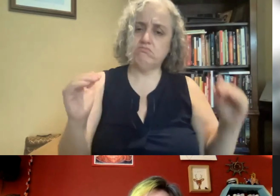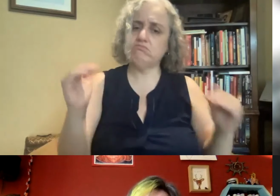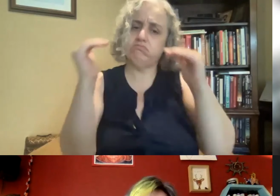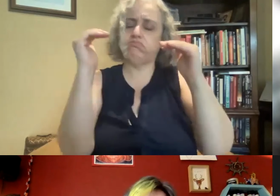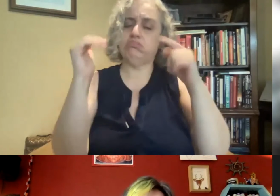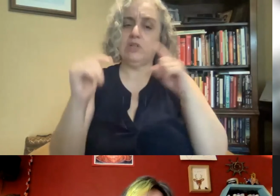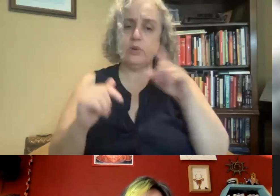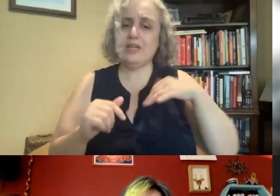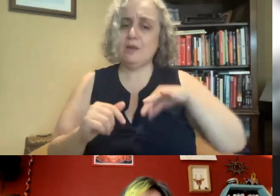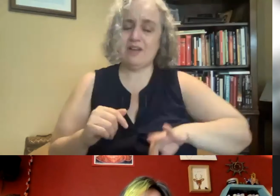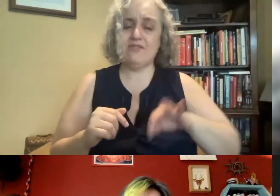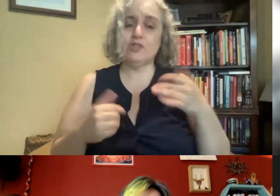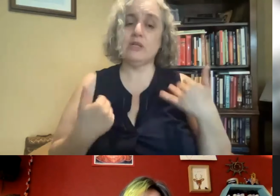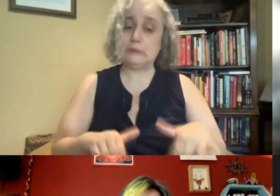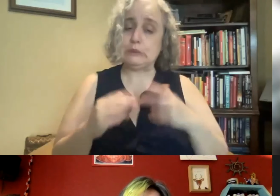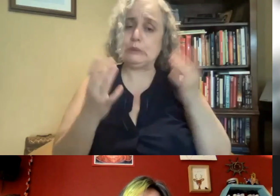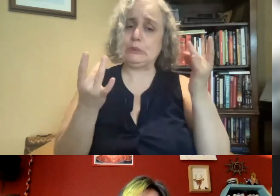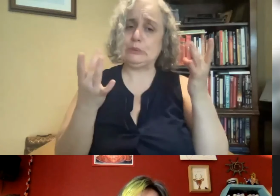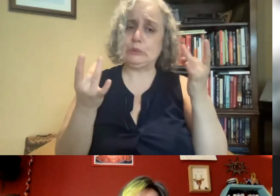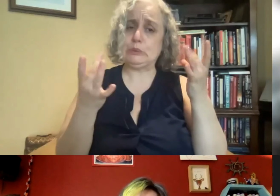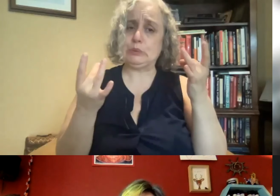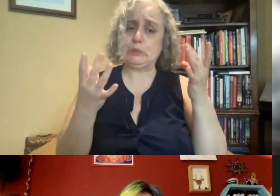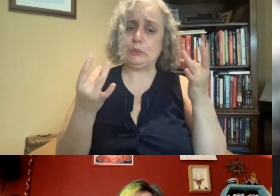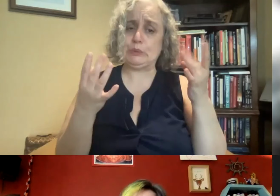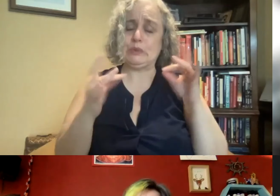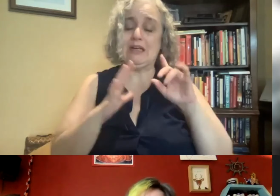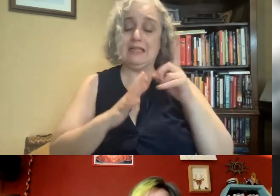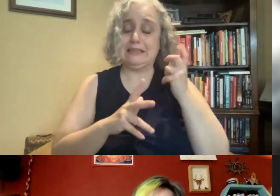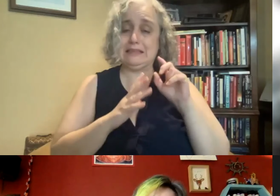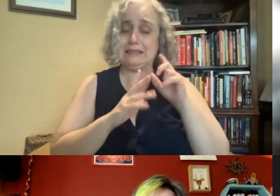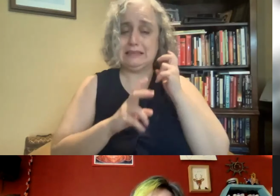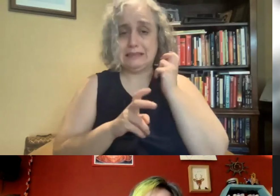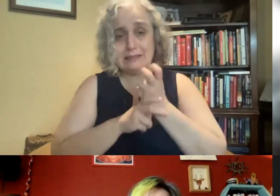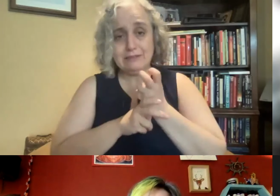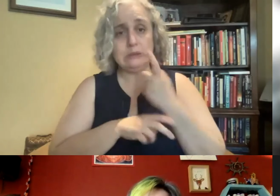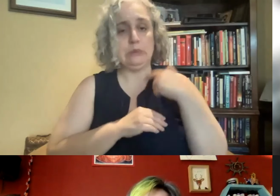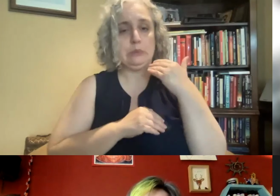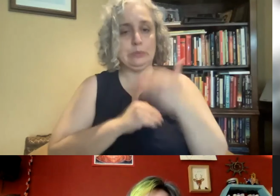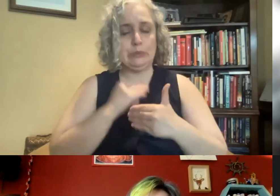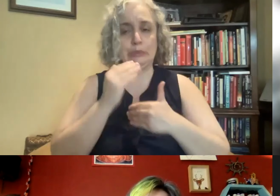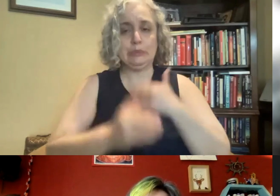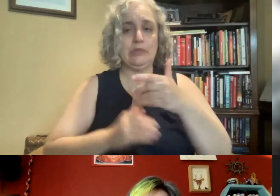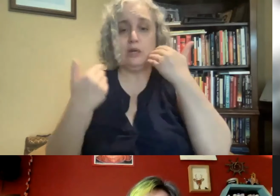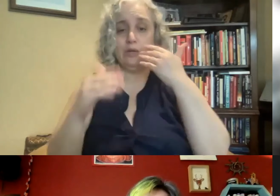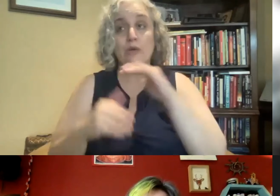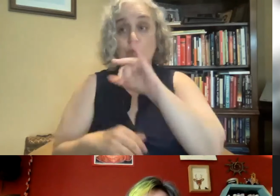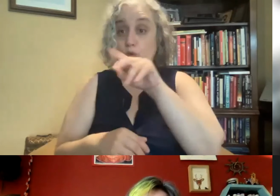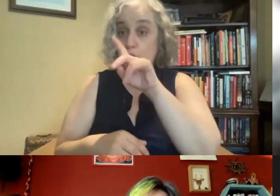It's a hard first step to take. I don't know, you don't, why do you think? Jutta Treviranus: Yeah, I agree with you.